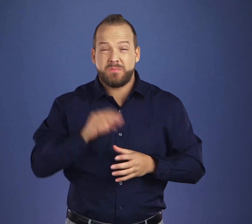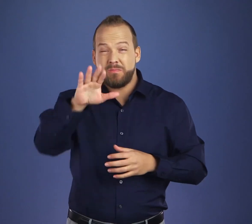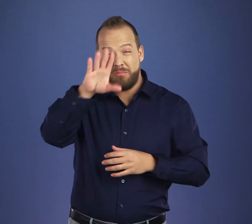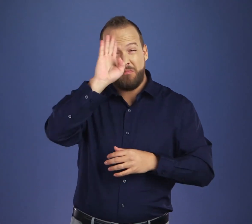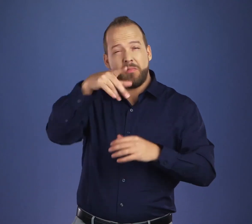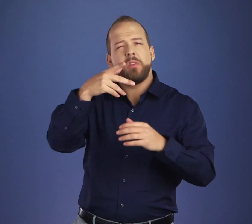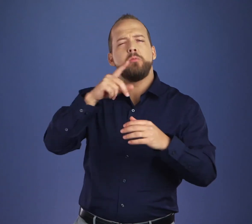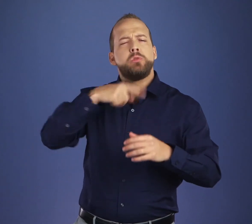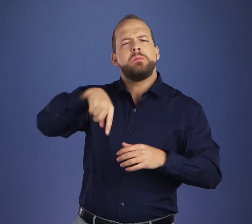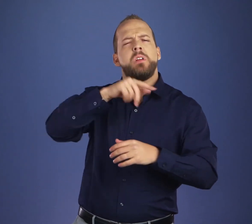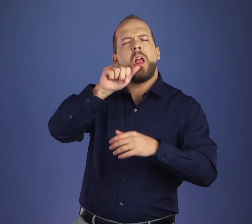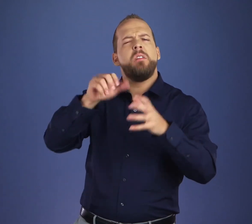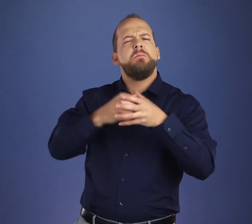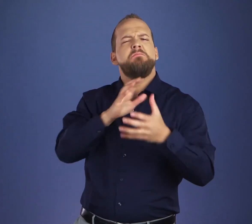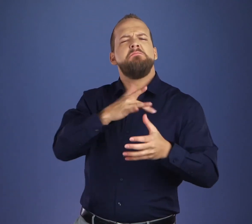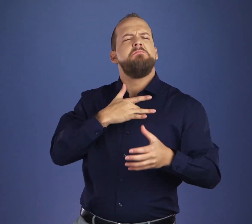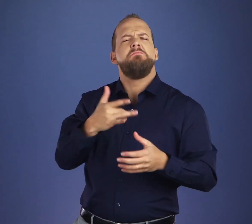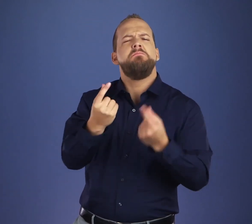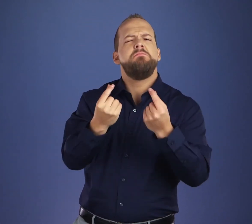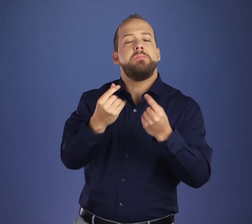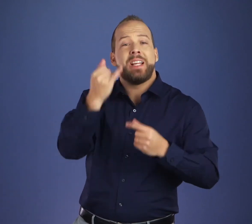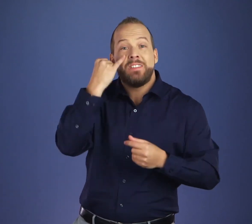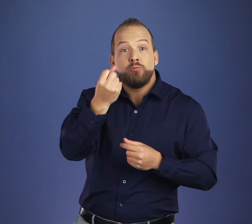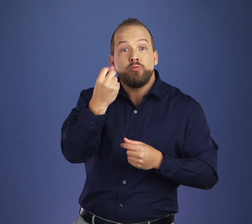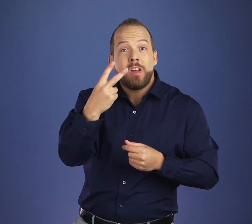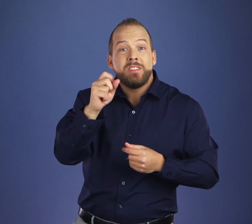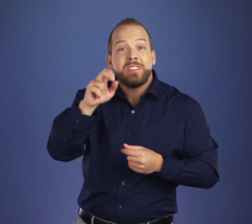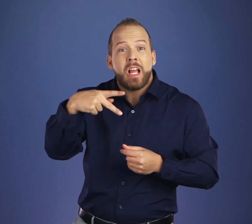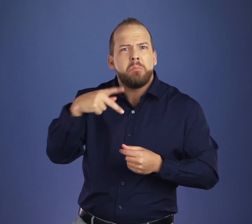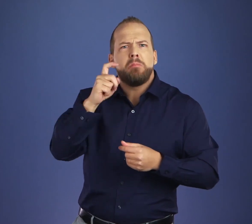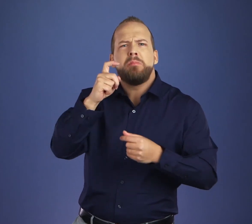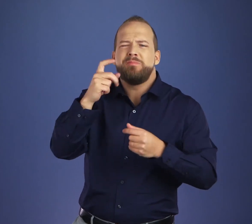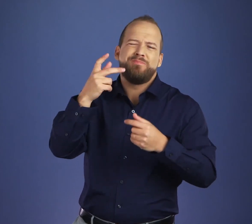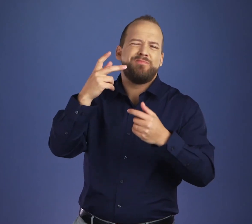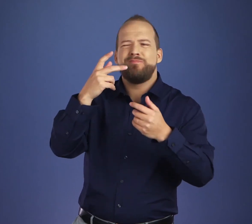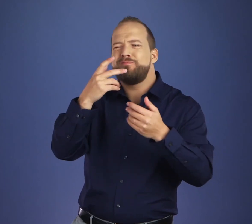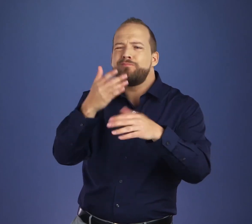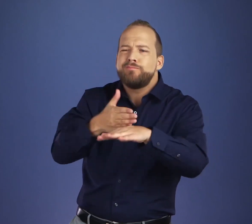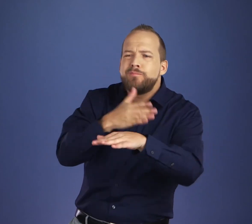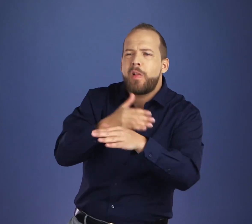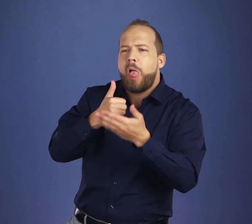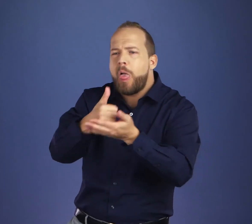In those days, we’d go anywhere on a Twelfth Step job, no matter how unpromising.